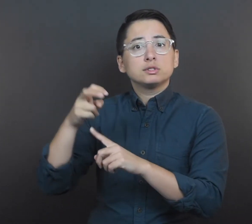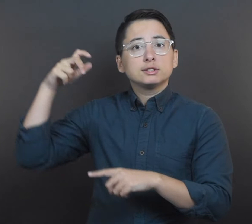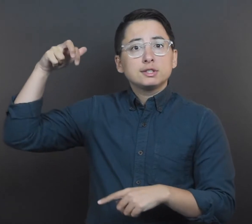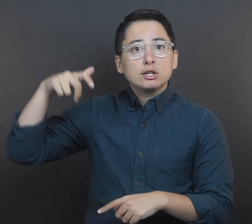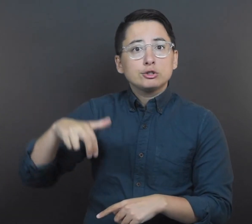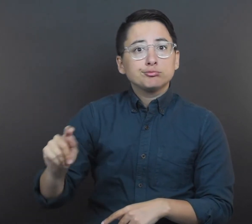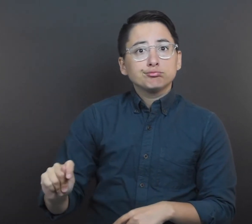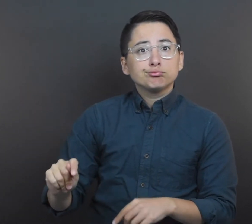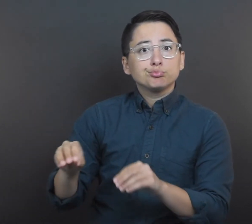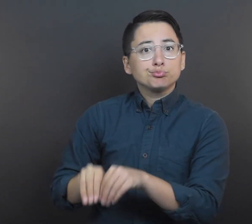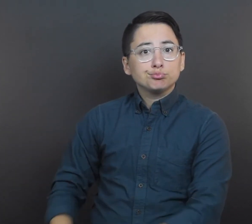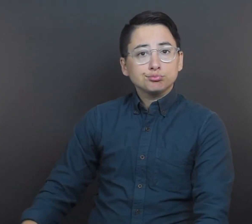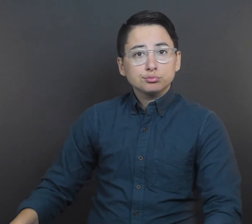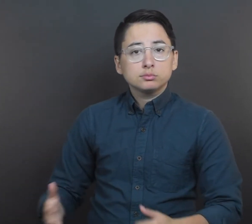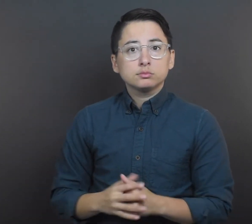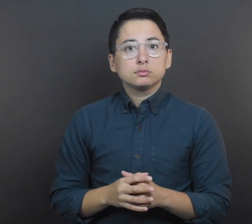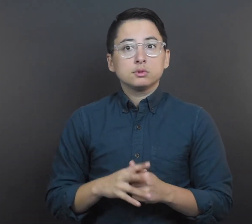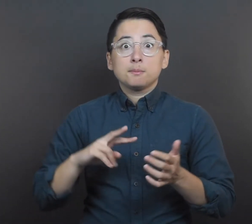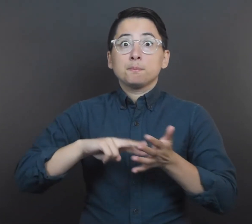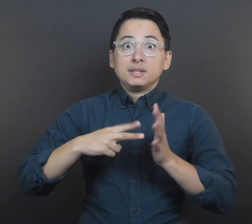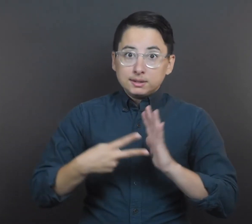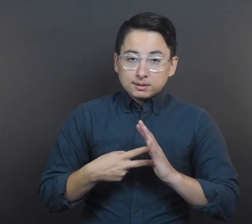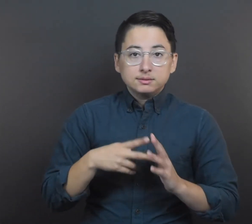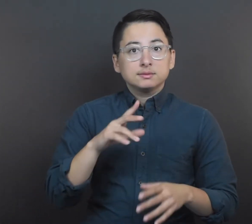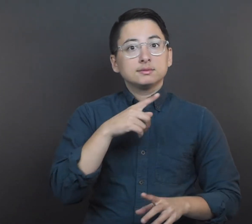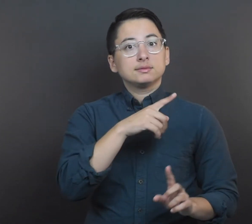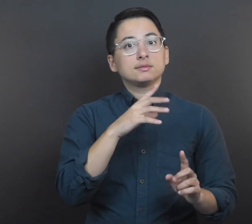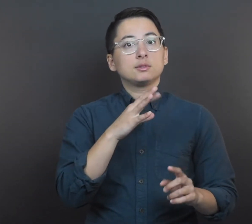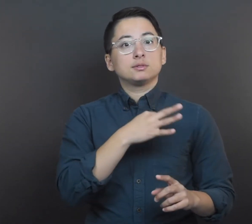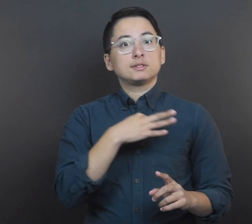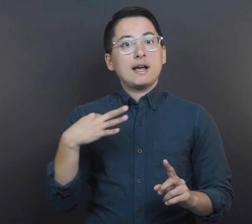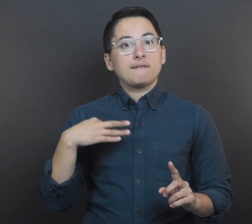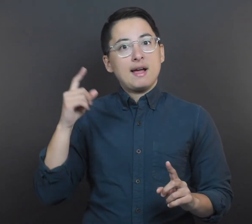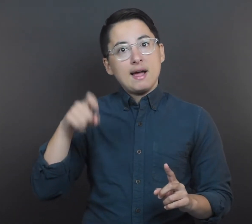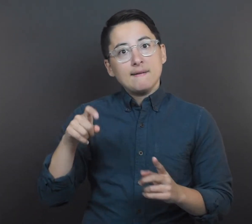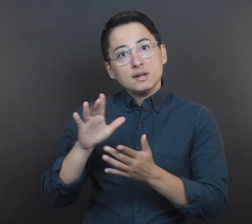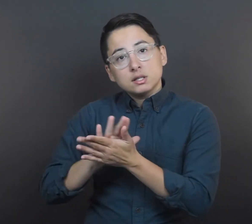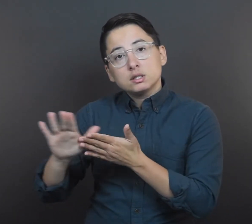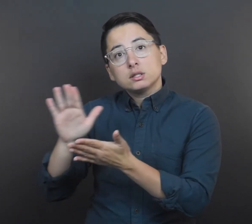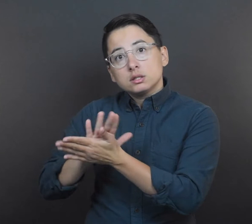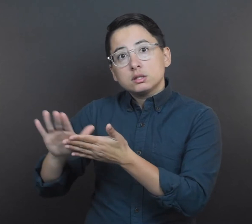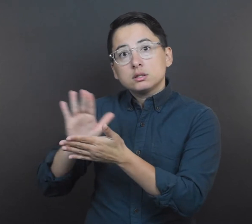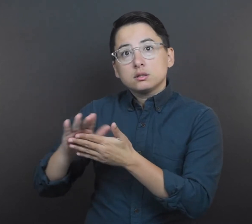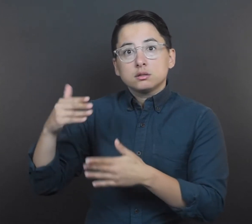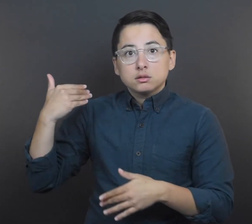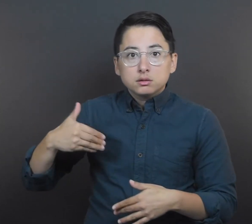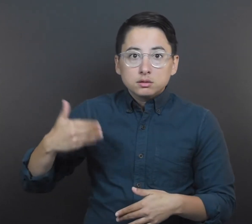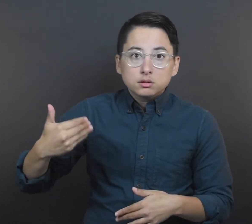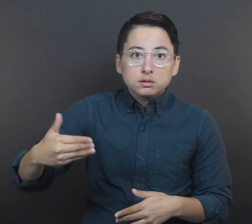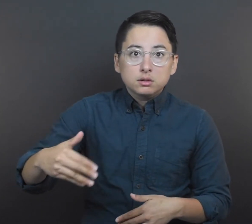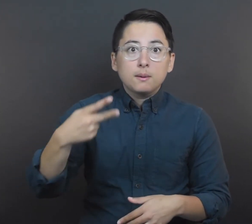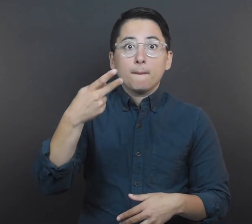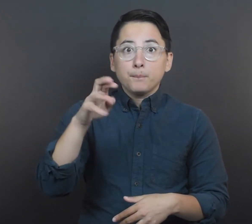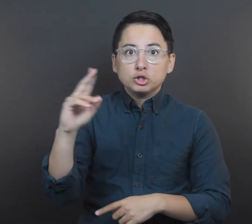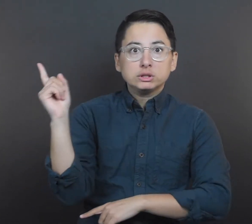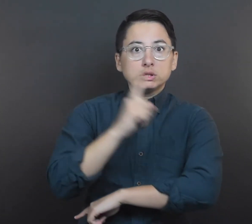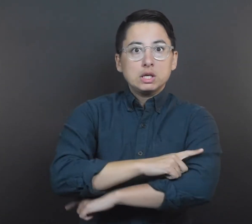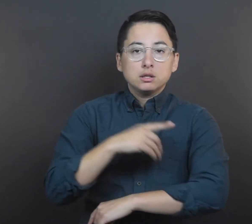The HHS safety officer came up with the idea to create infographics in Pashto to help the